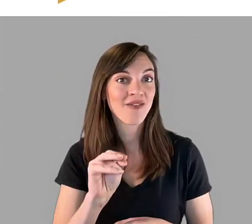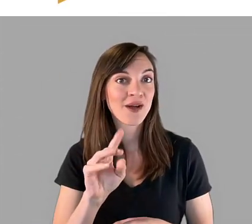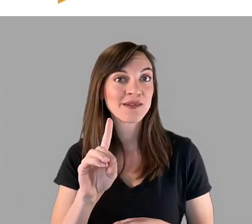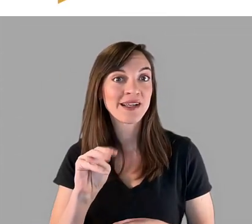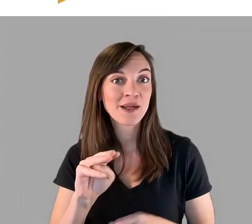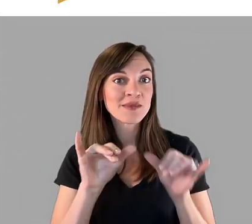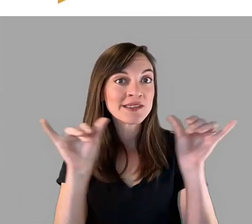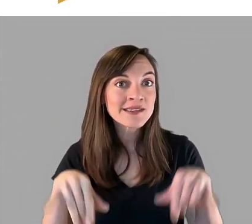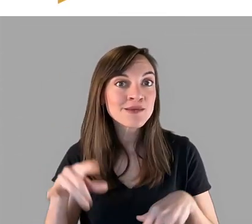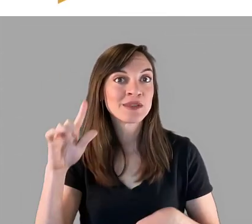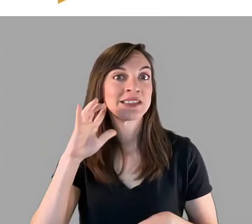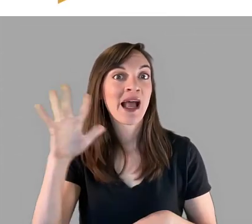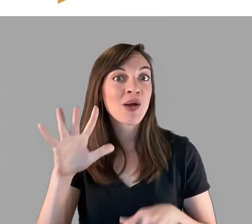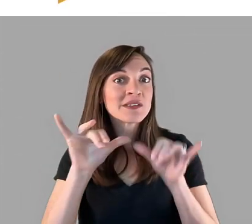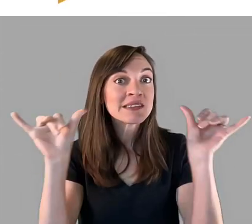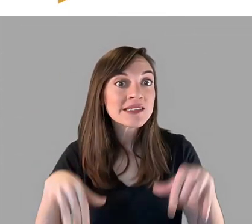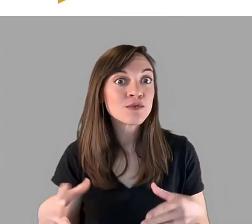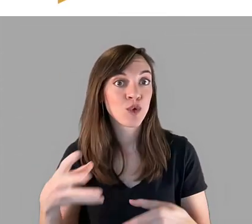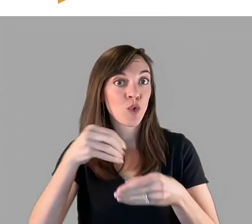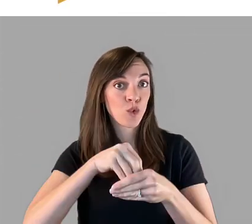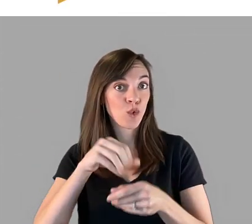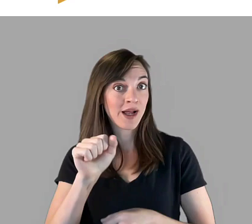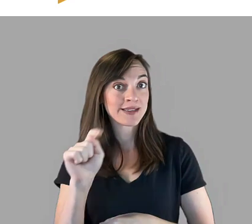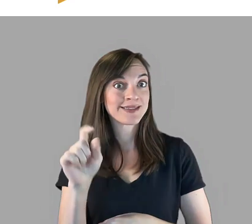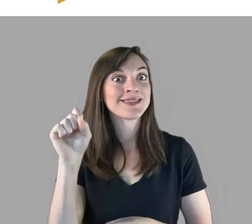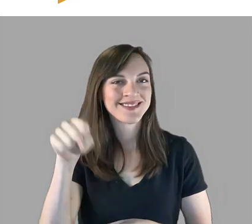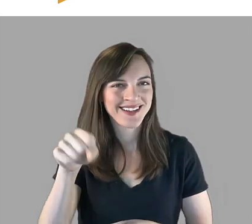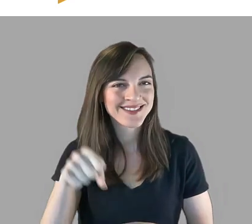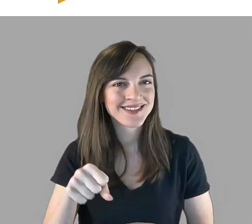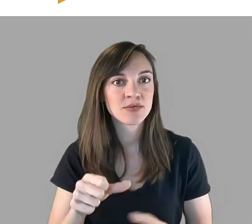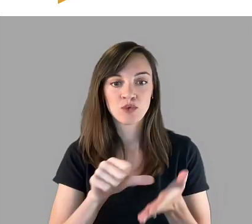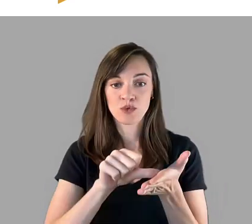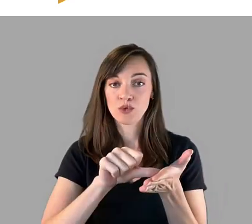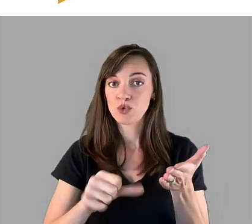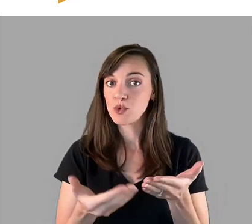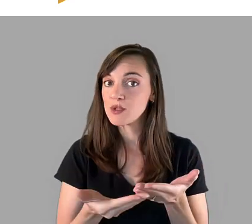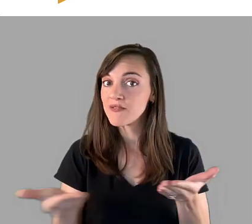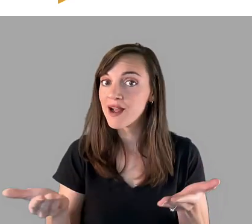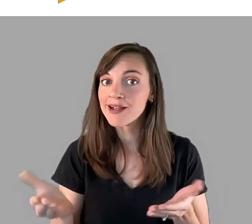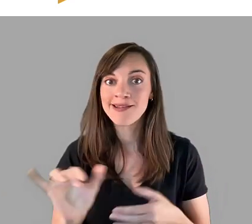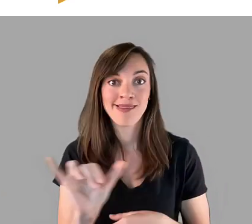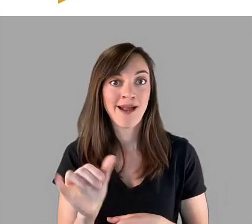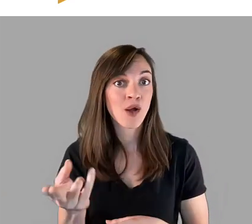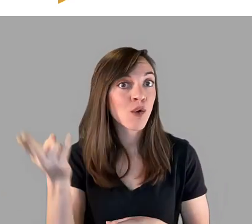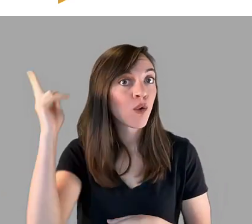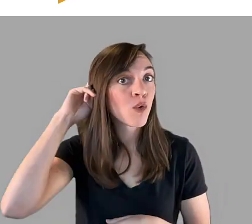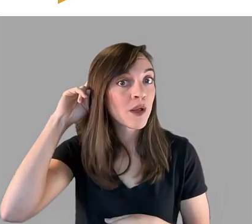Hearing aids, FM/DM systems, sound field systems. Note that while implanted devices